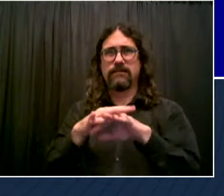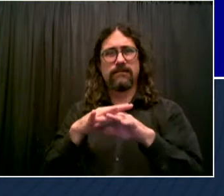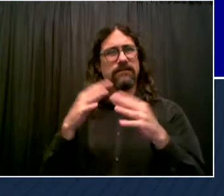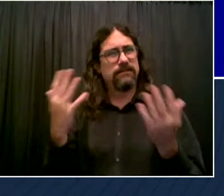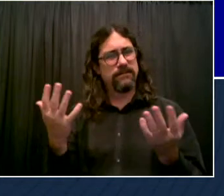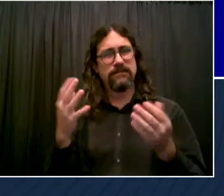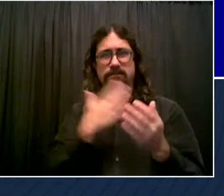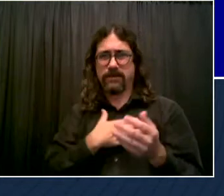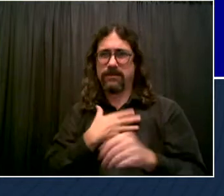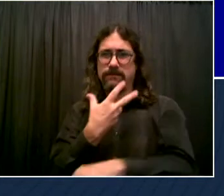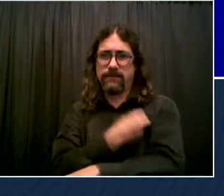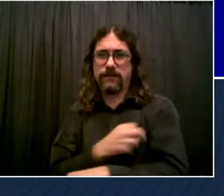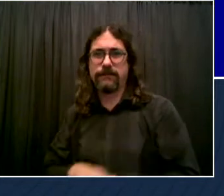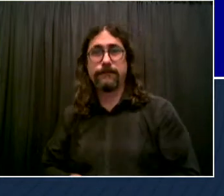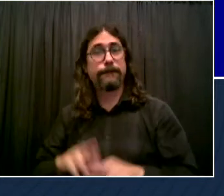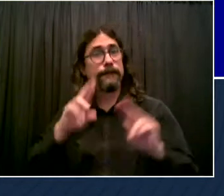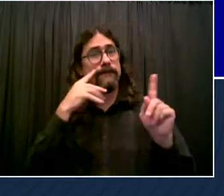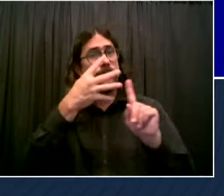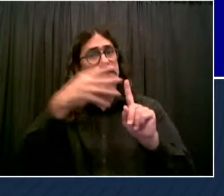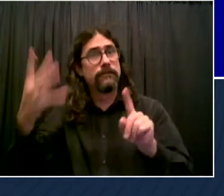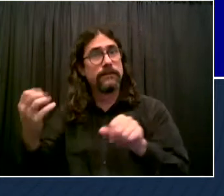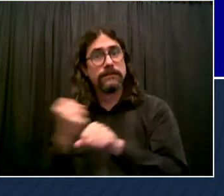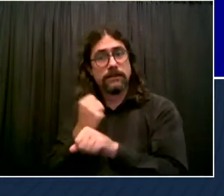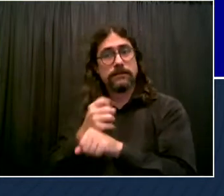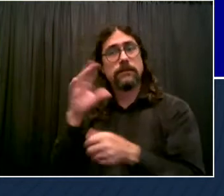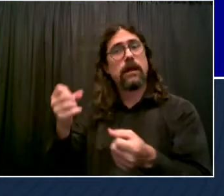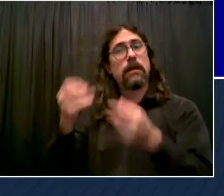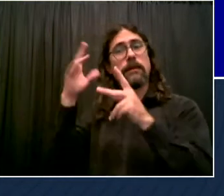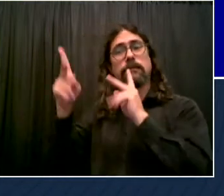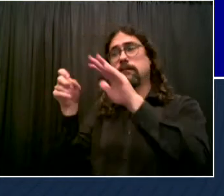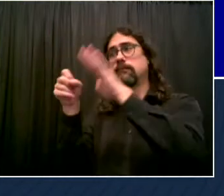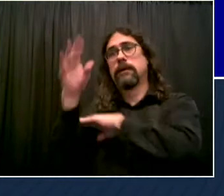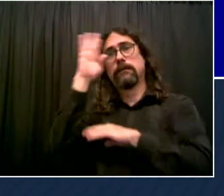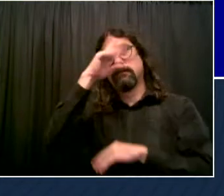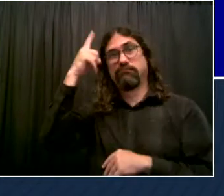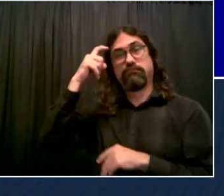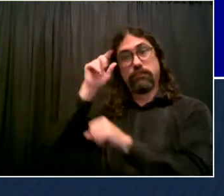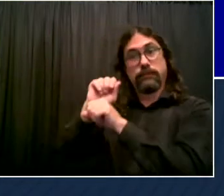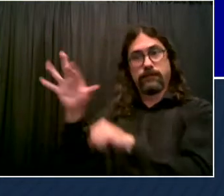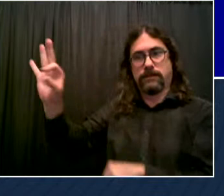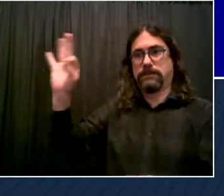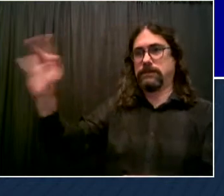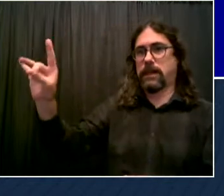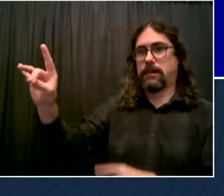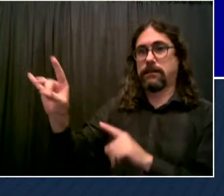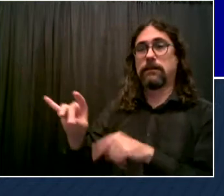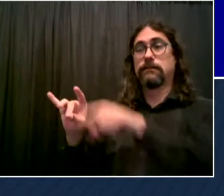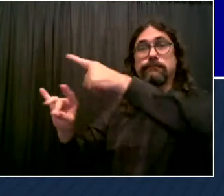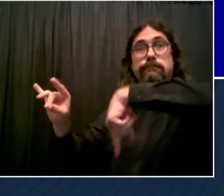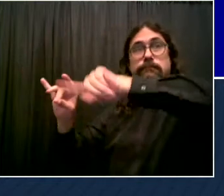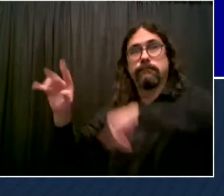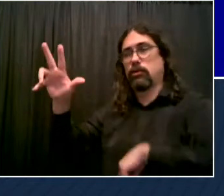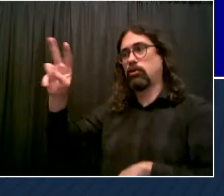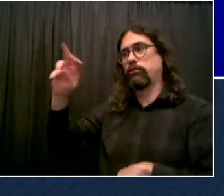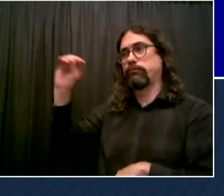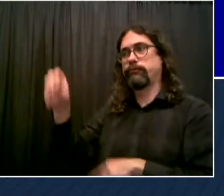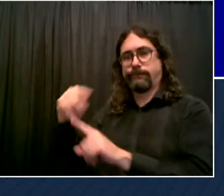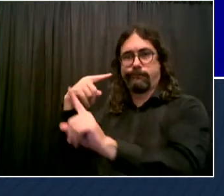HOLIDAY. MAKE SURE EVERY FAMILY MEMBER IN THE ROOM IS VACCINATED. WAS TALK ABOUT THE INDICATORS. NUMBER ONE, DAILY NUMBER PEOPLE SUSPECTED